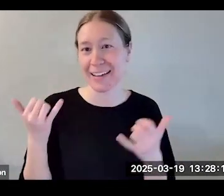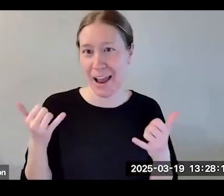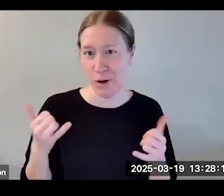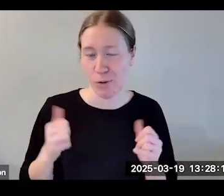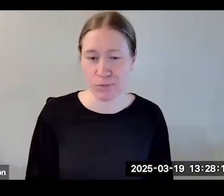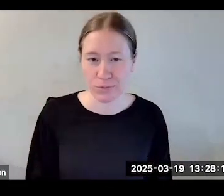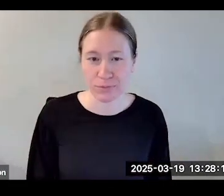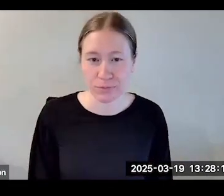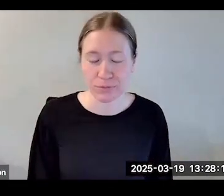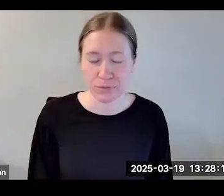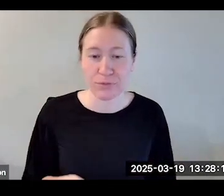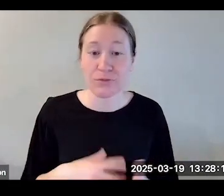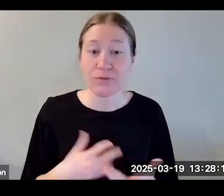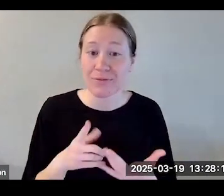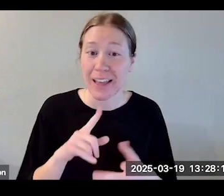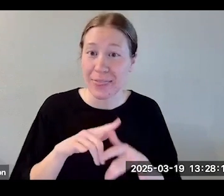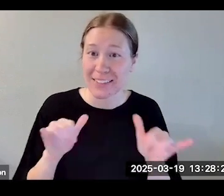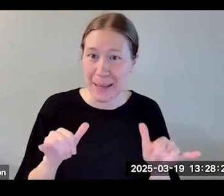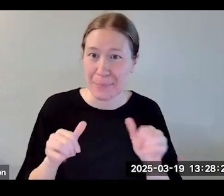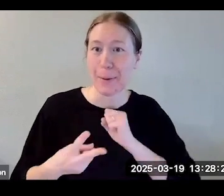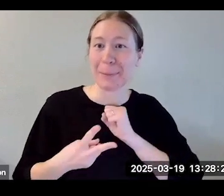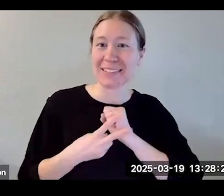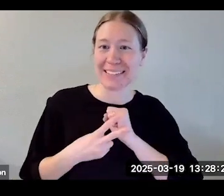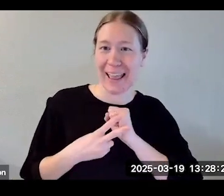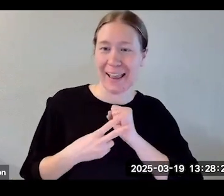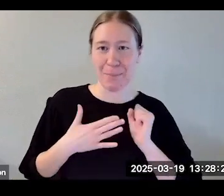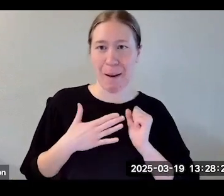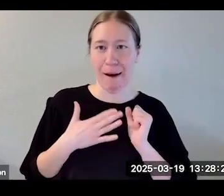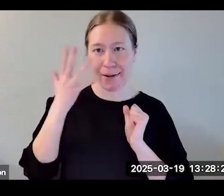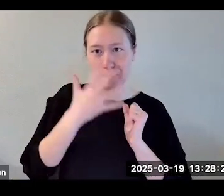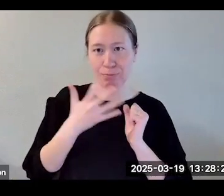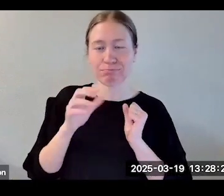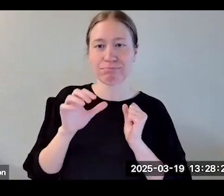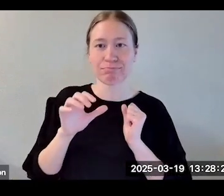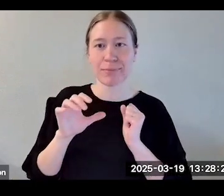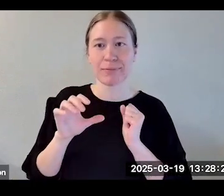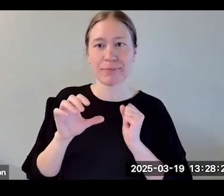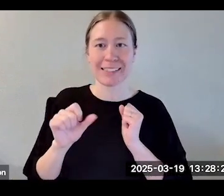And it has preserved my formatting. So now that we've done that,